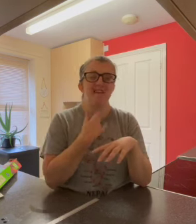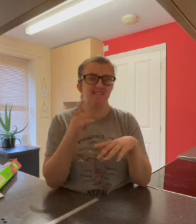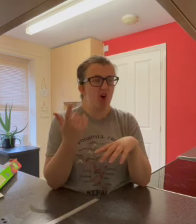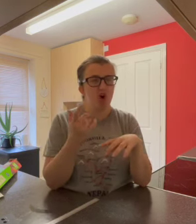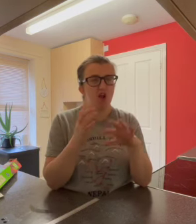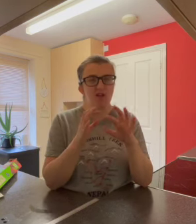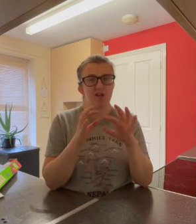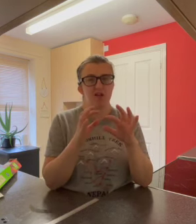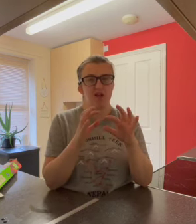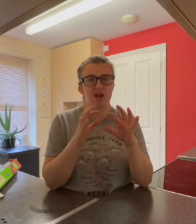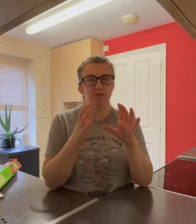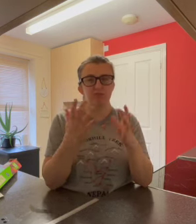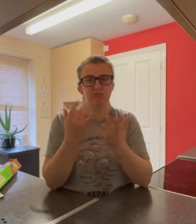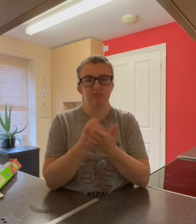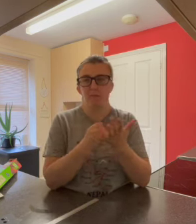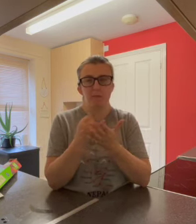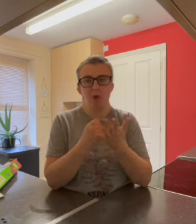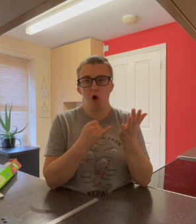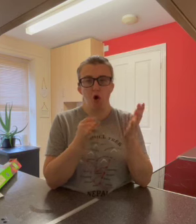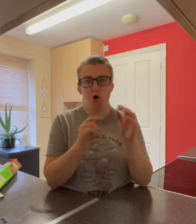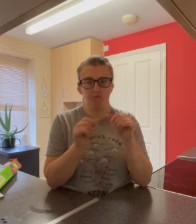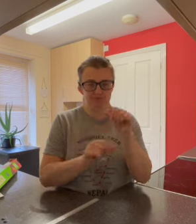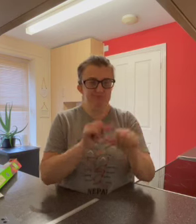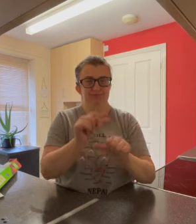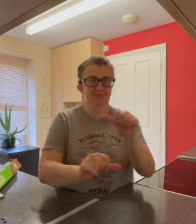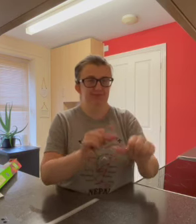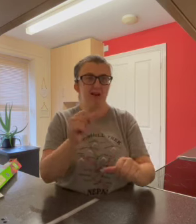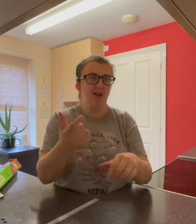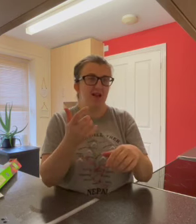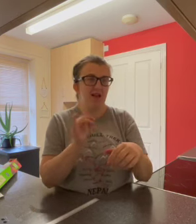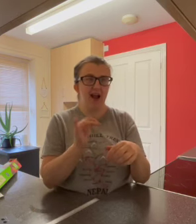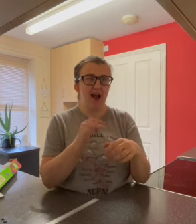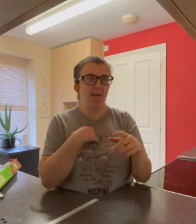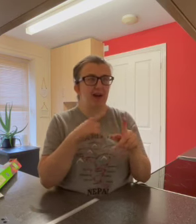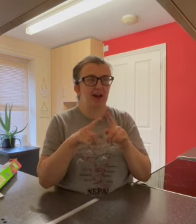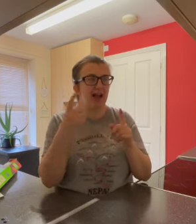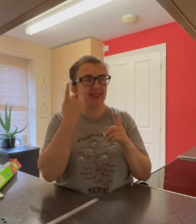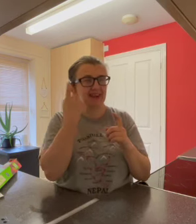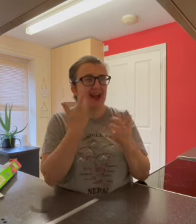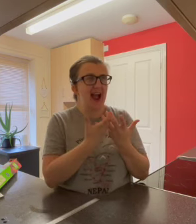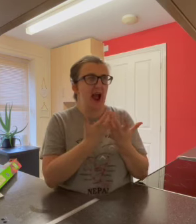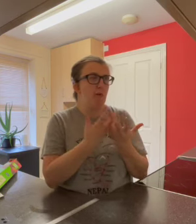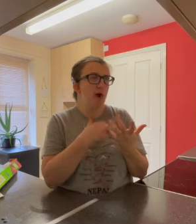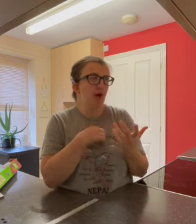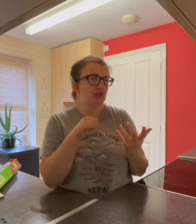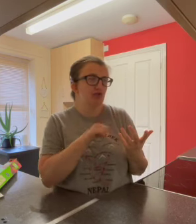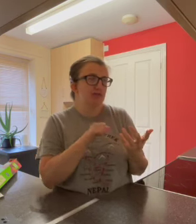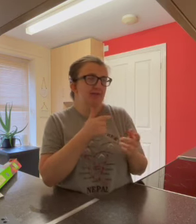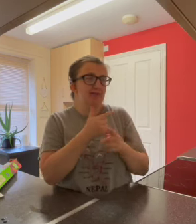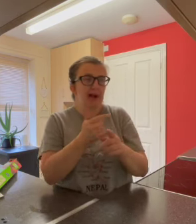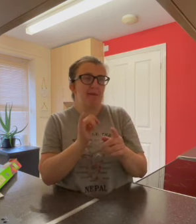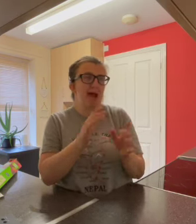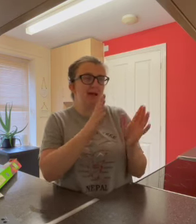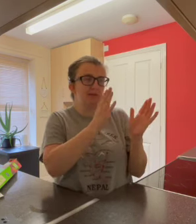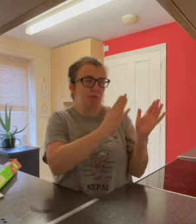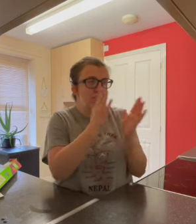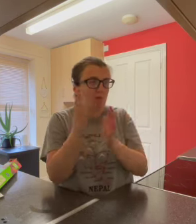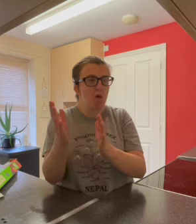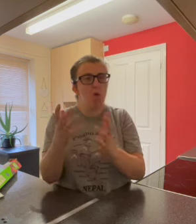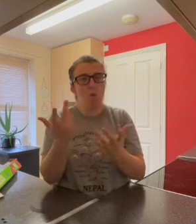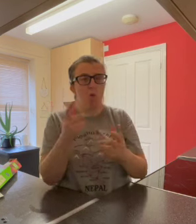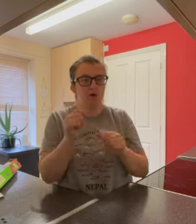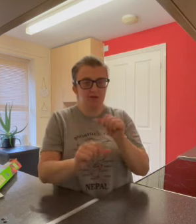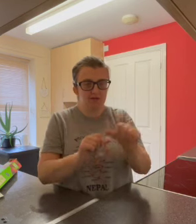sorry for rubbish order as I was trying to think how should I film this in order